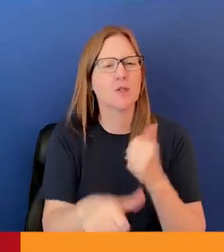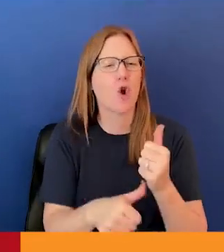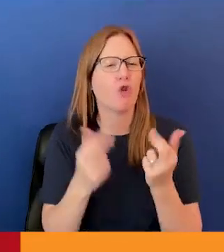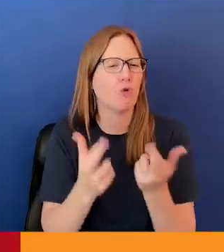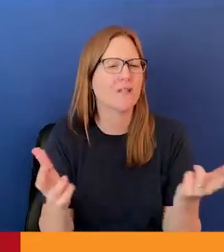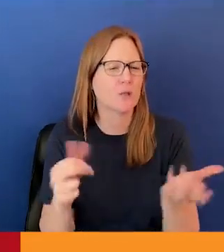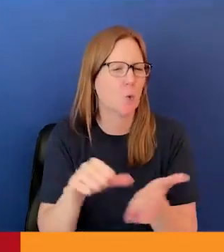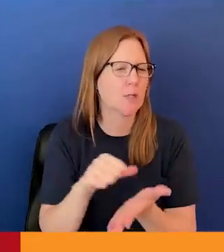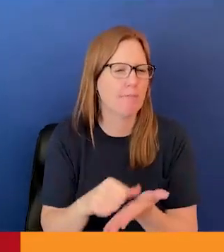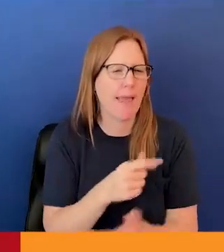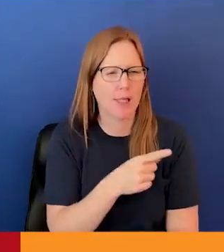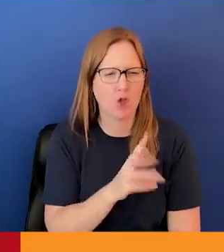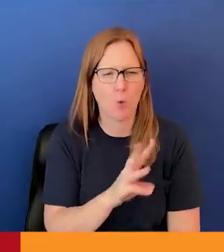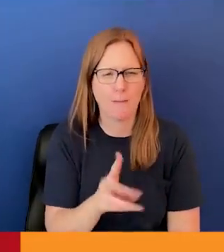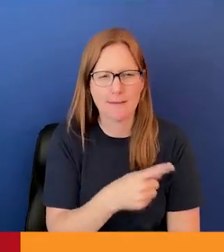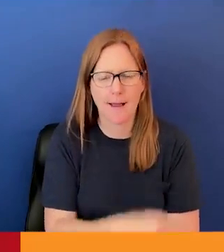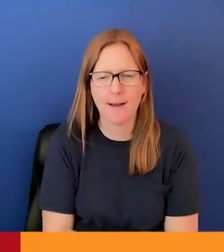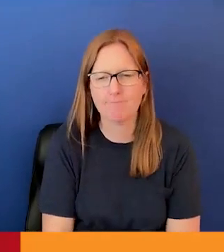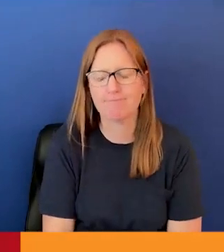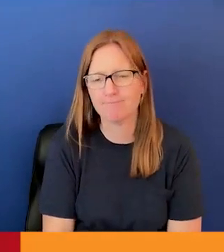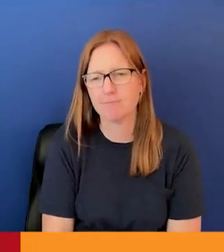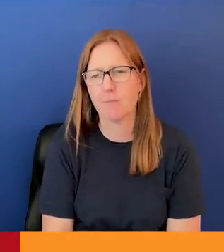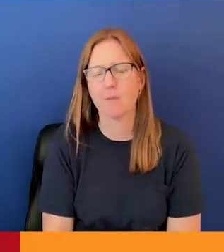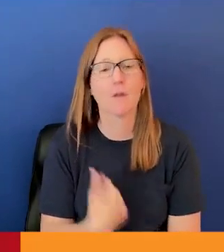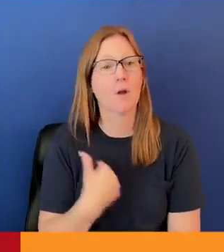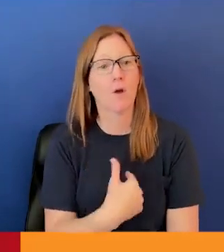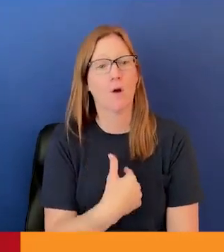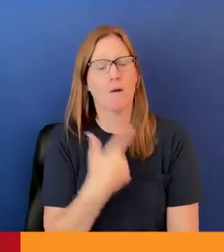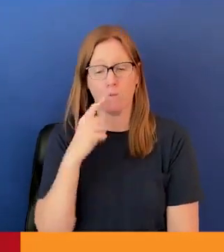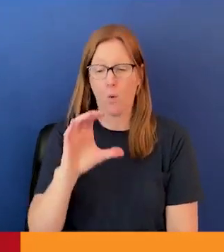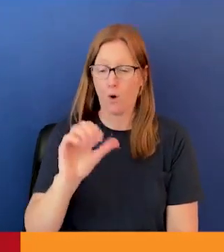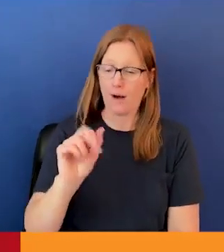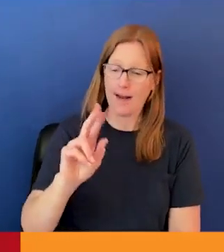And the definition that we are using for caregiver is set out